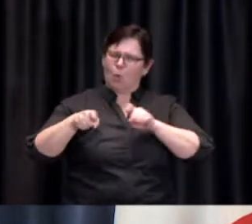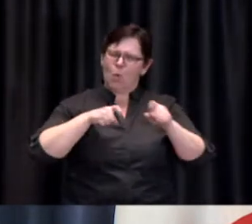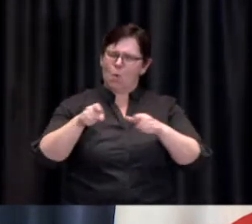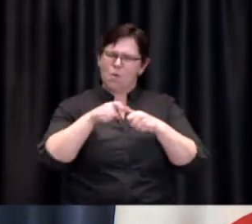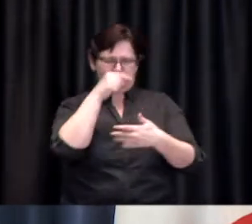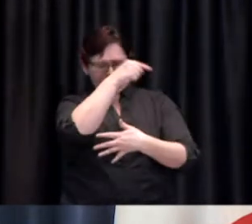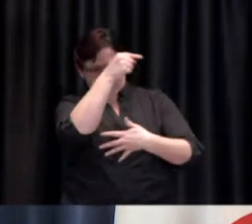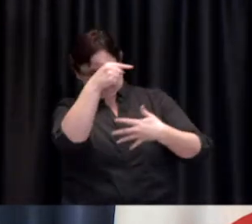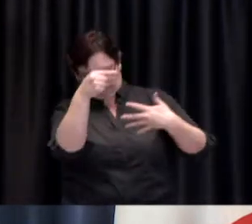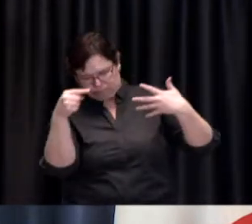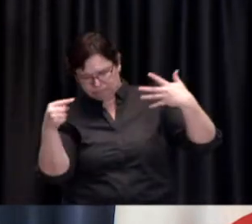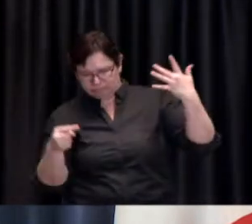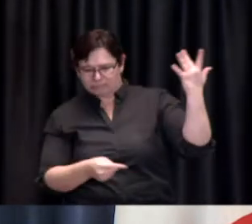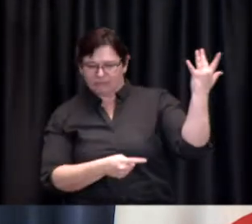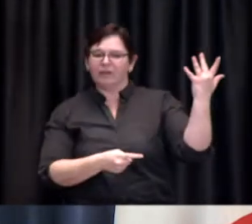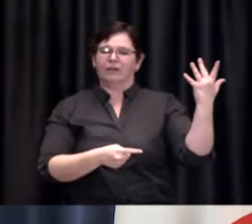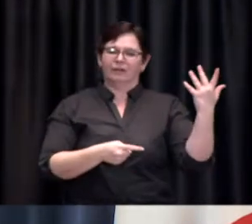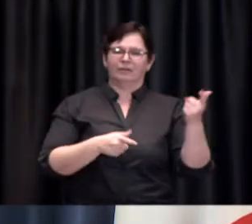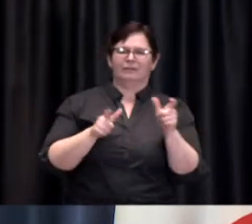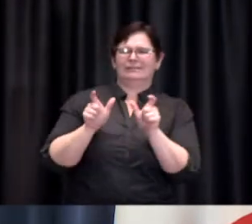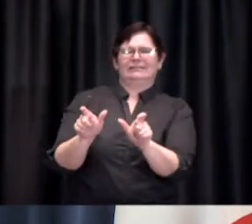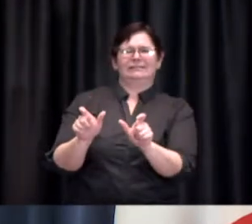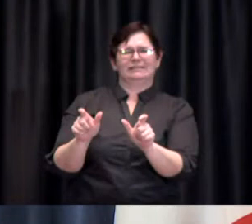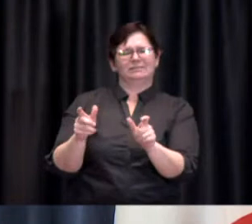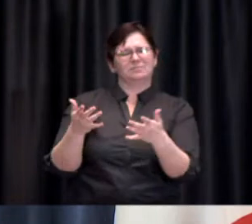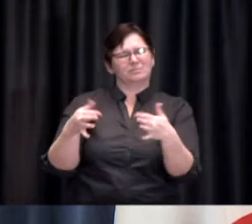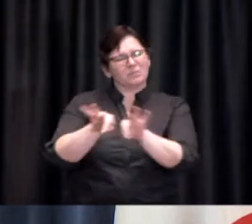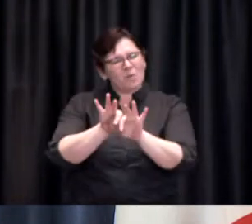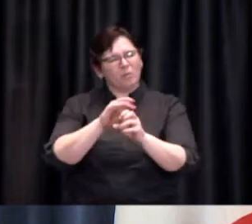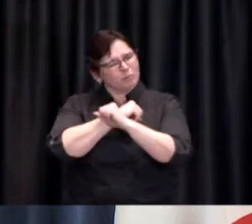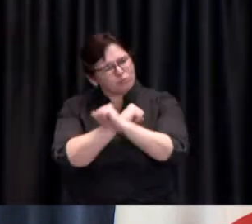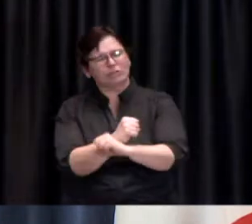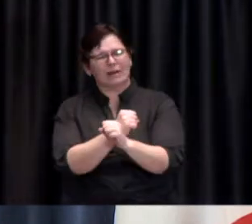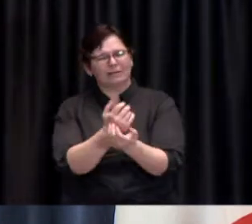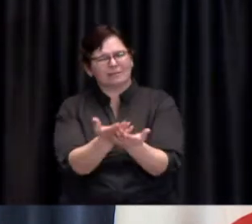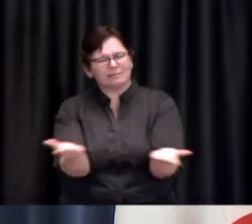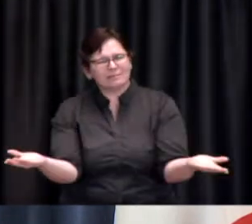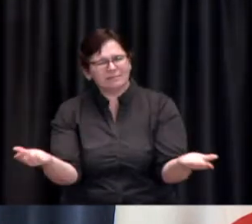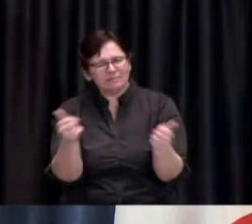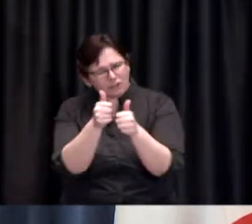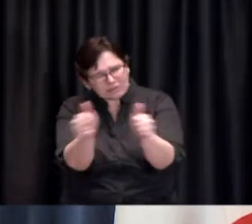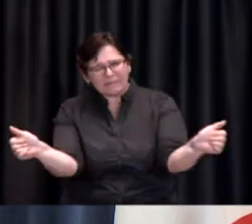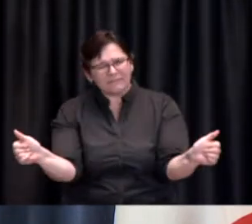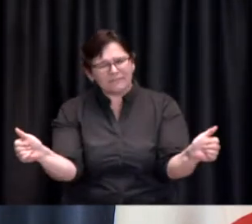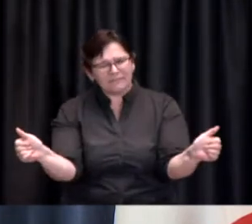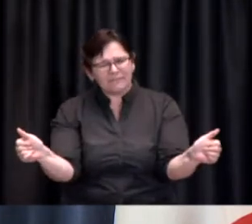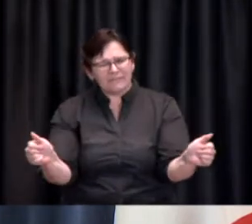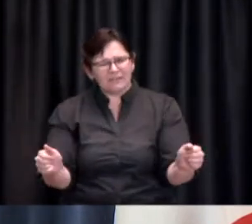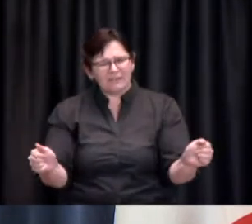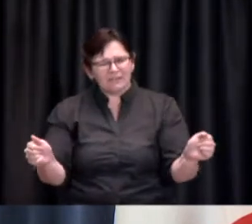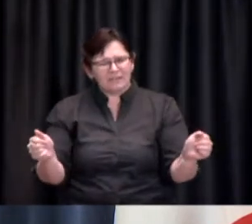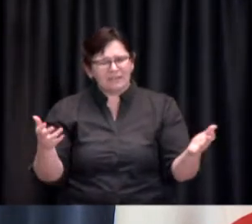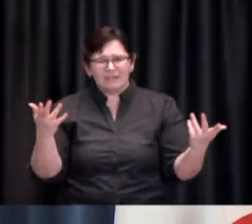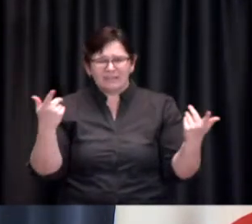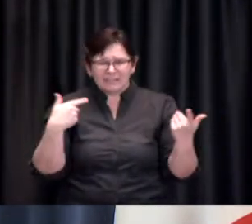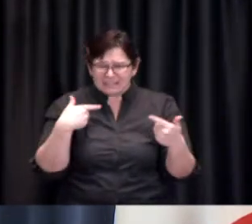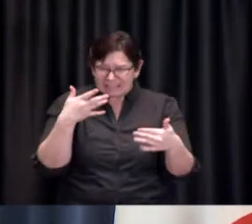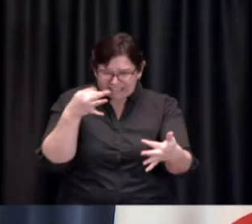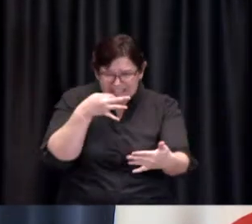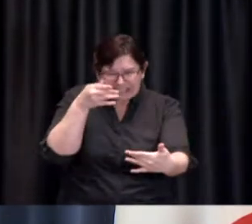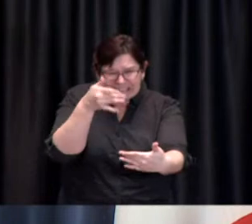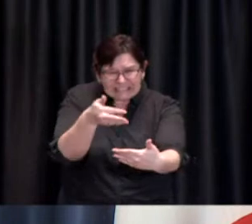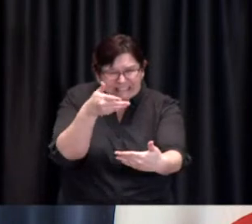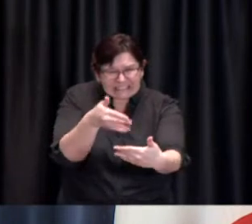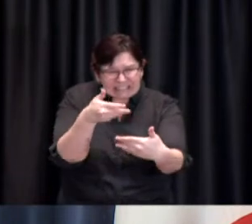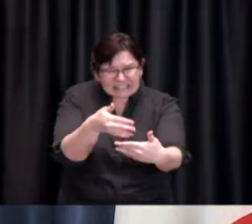measures for self-protection we're getting close right we're almost there vaccines are coming in